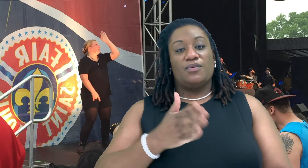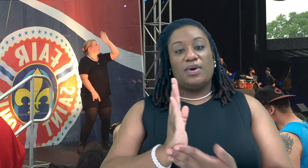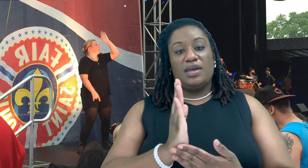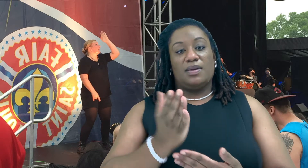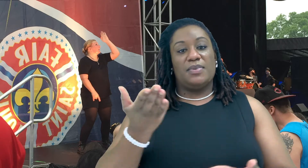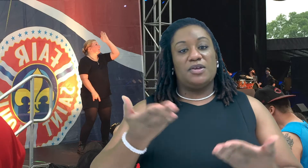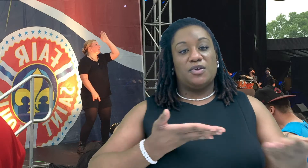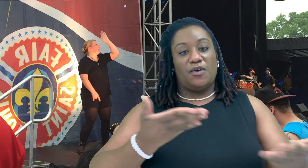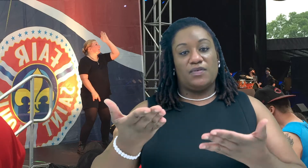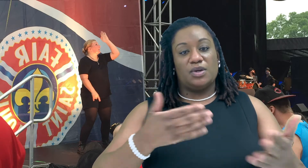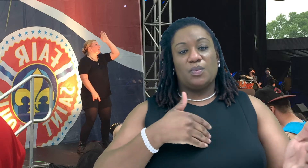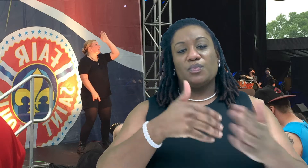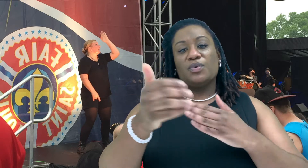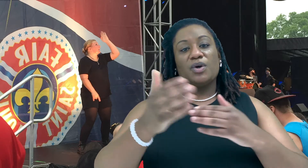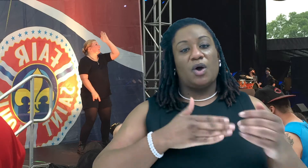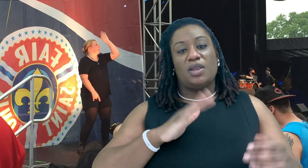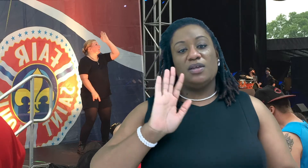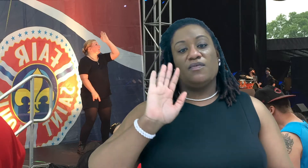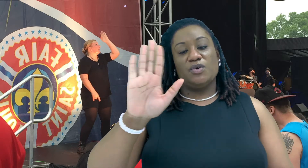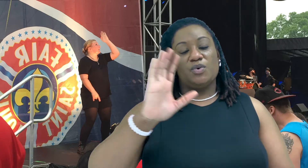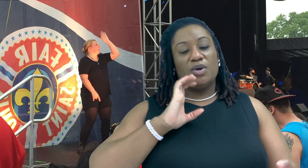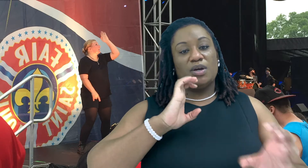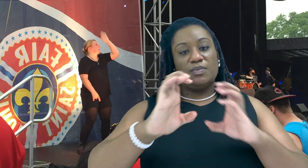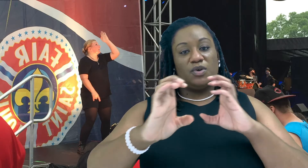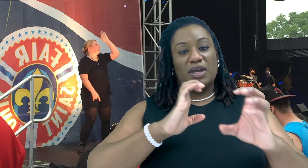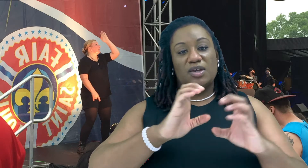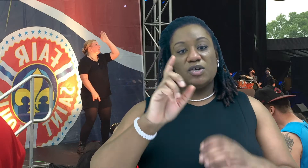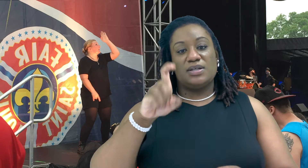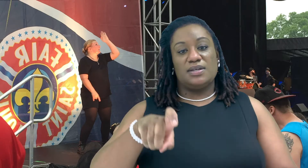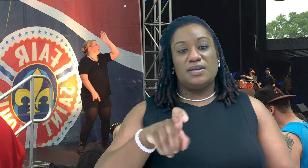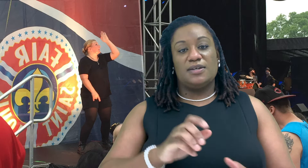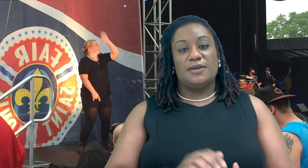you have the right to be served regardless of your communication needs.